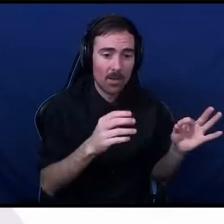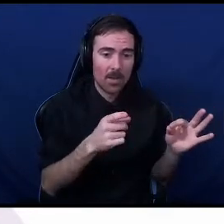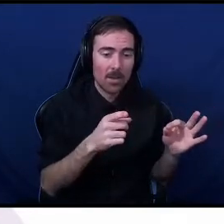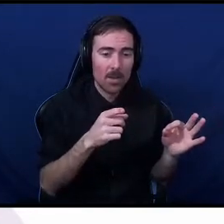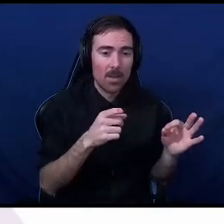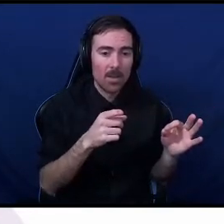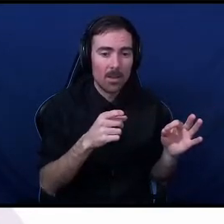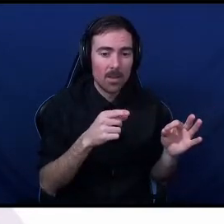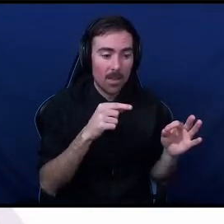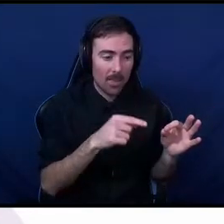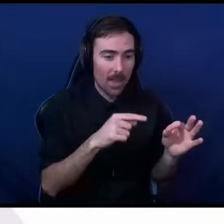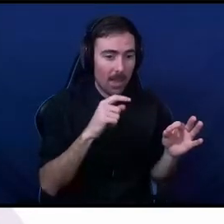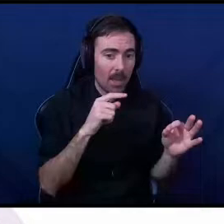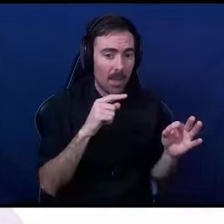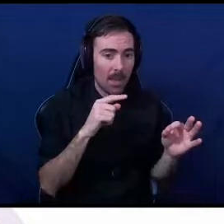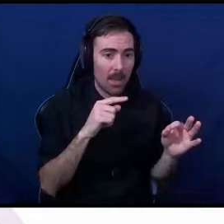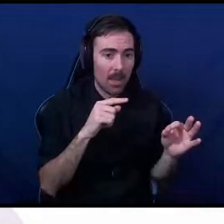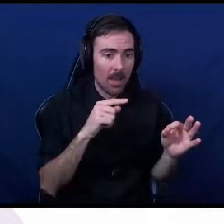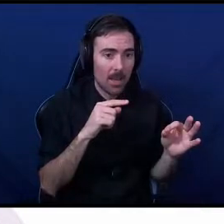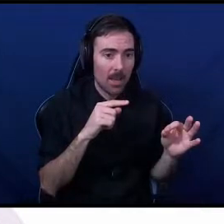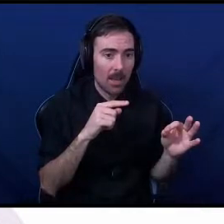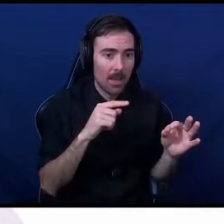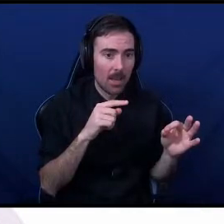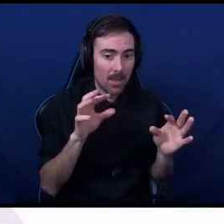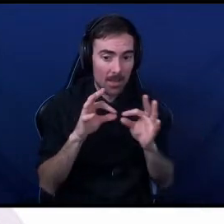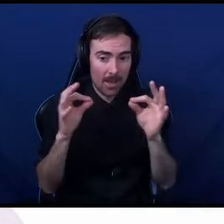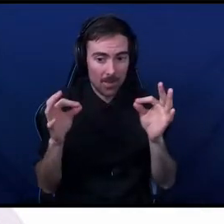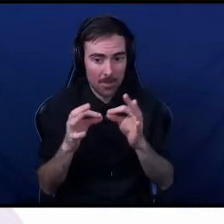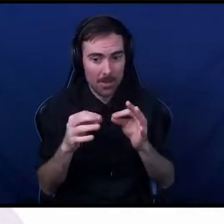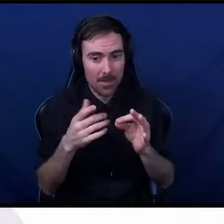the ones that they're the ones that these large companies are going to be interested in. Right, you know, because